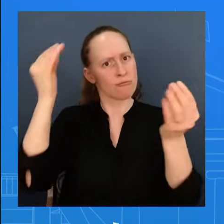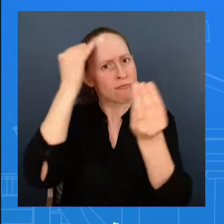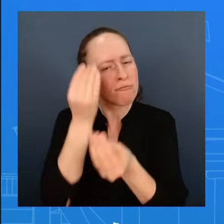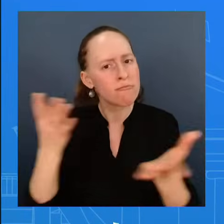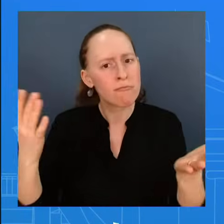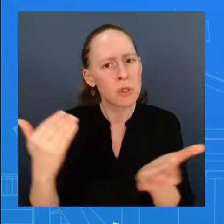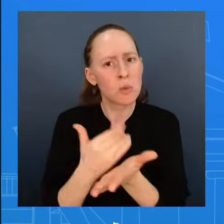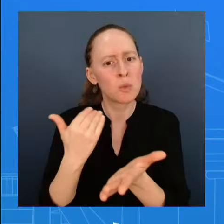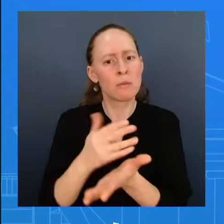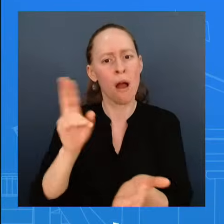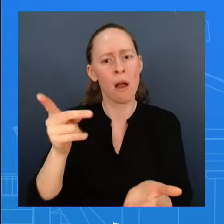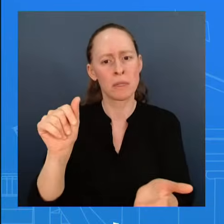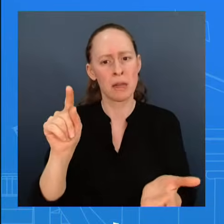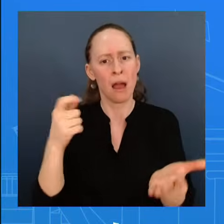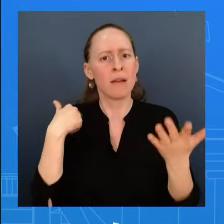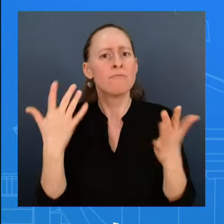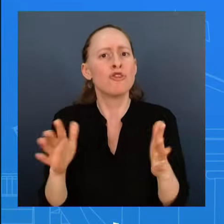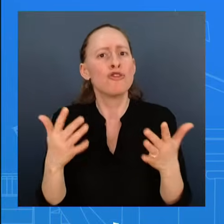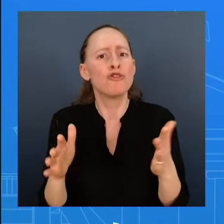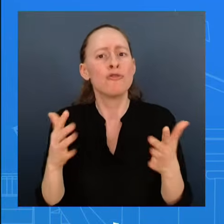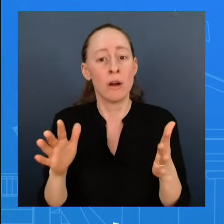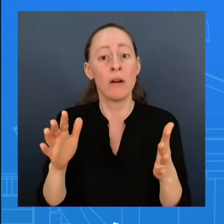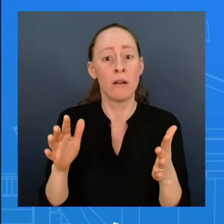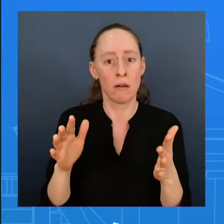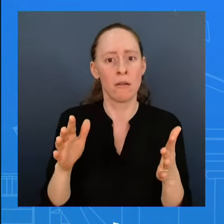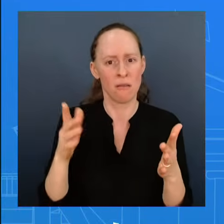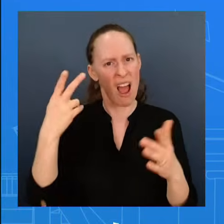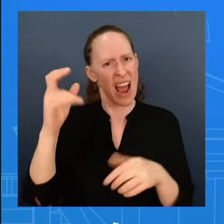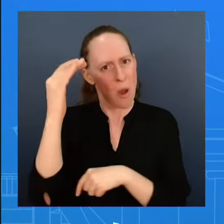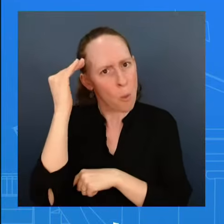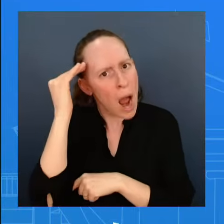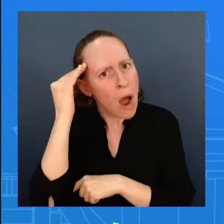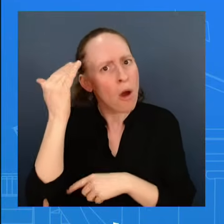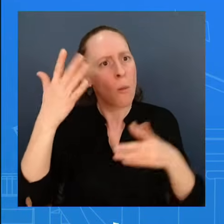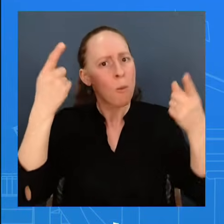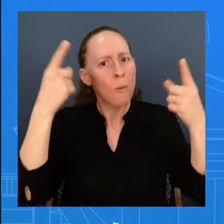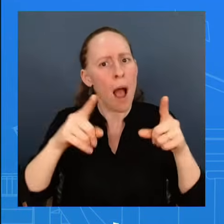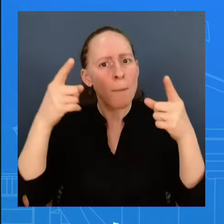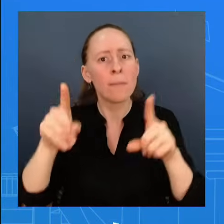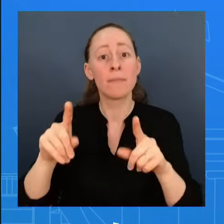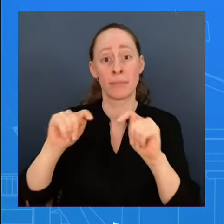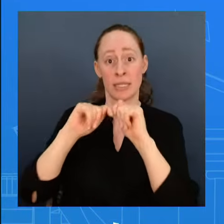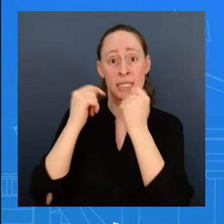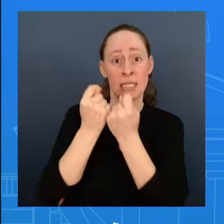He is monitoring the situation closely, so is his team. And I would just add that no president --